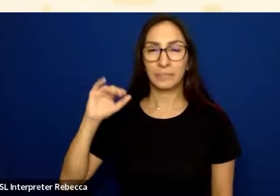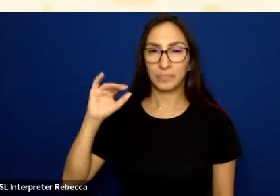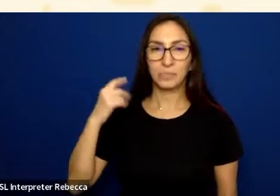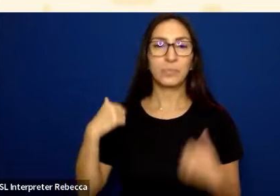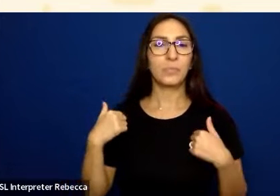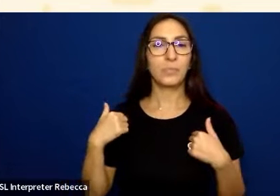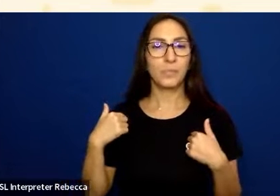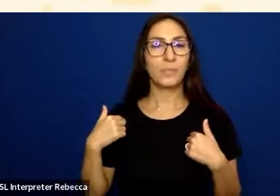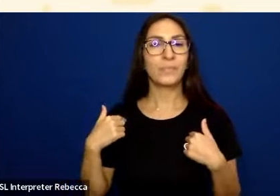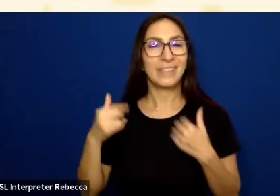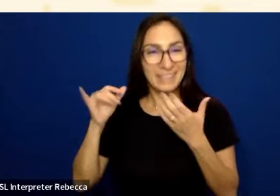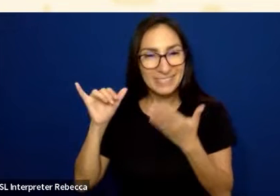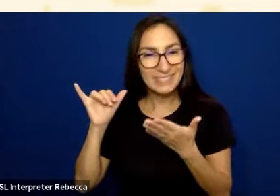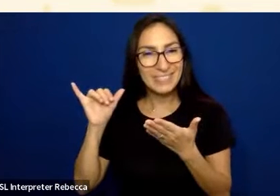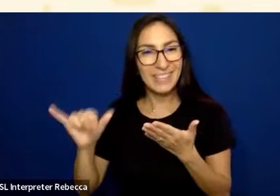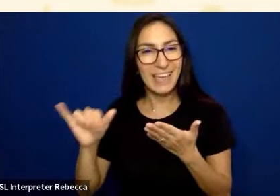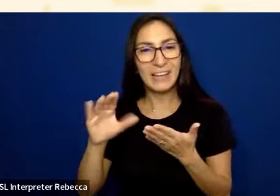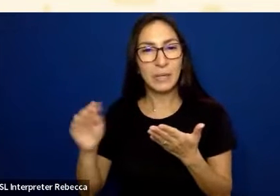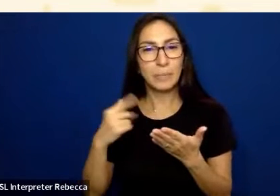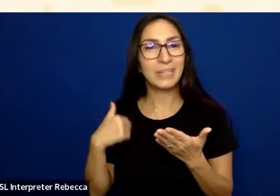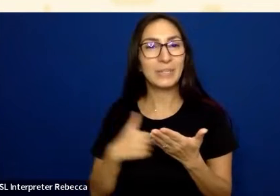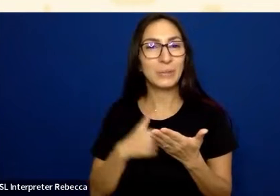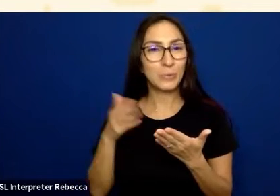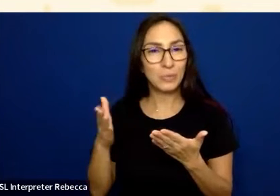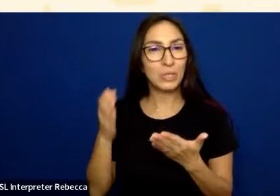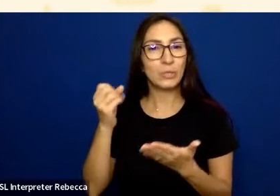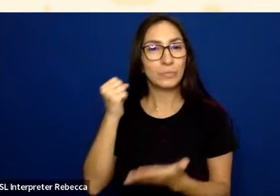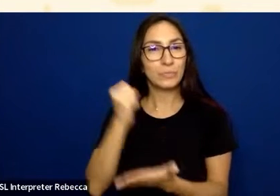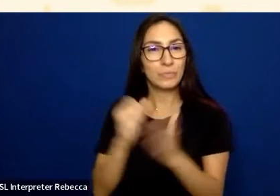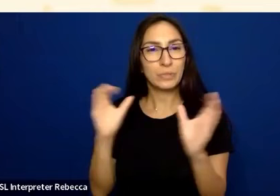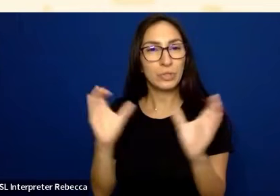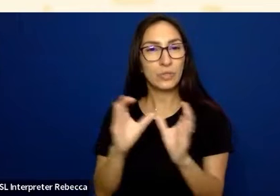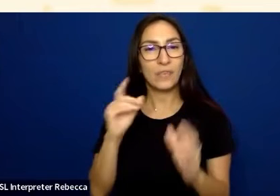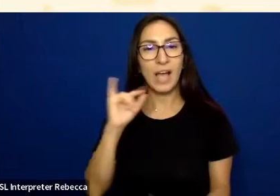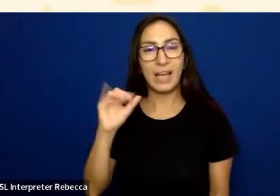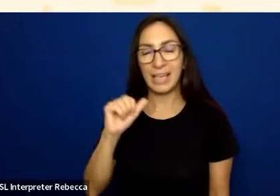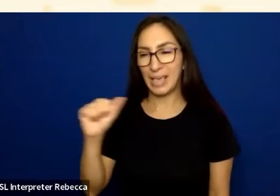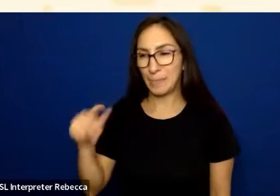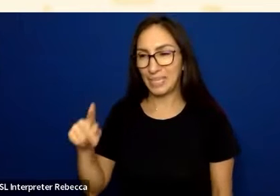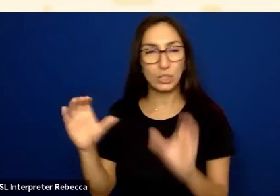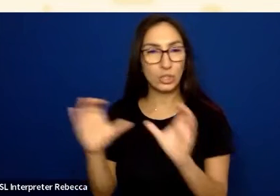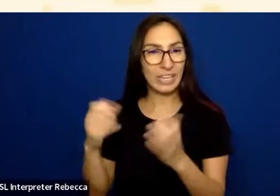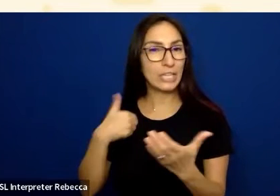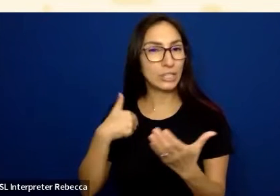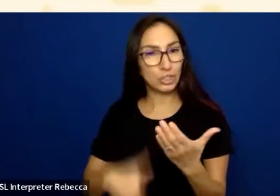BarrierBreak is the leader, the pioneers in the field of digital accessibility when it comes to India.